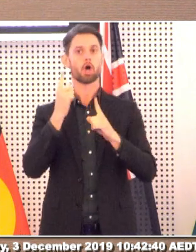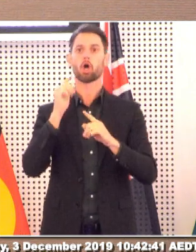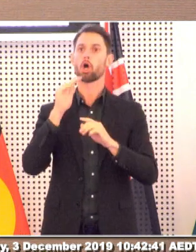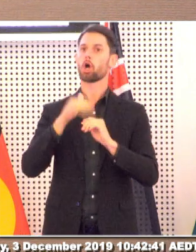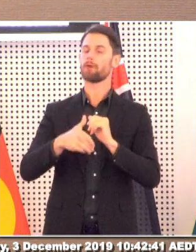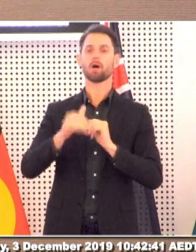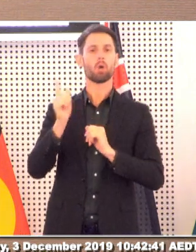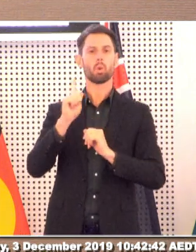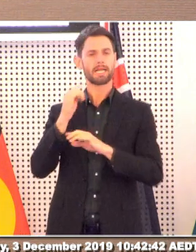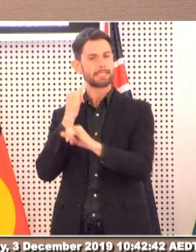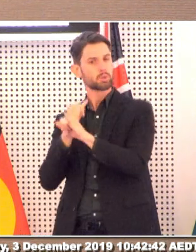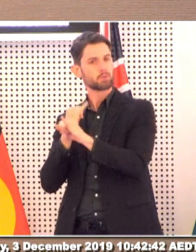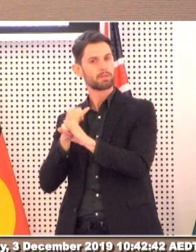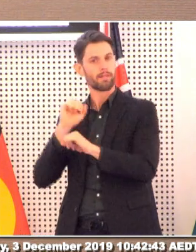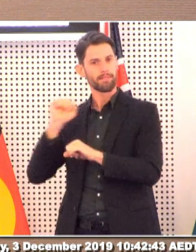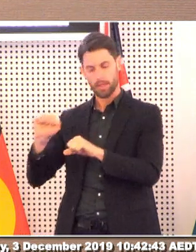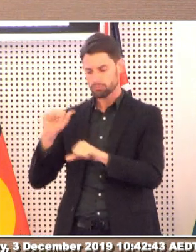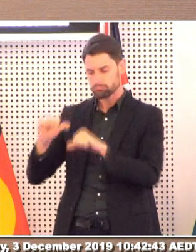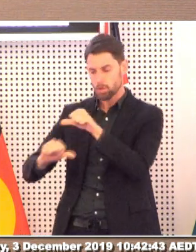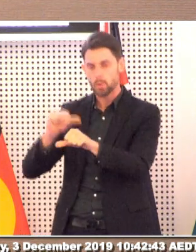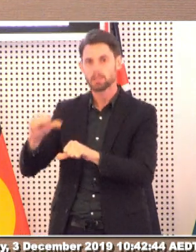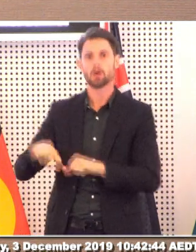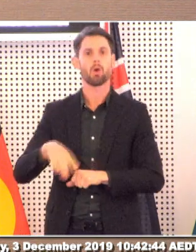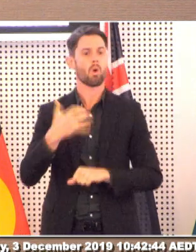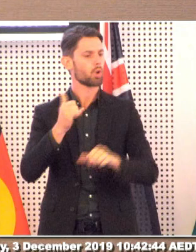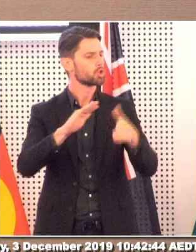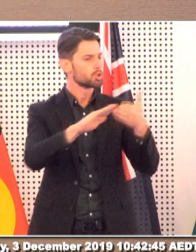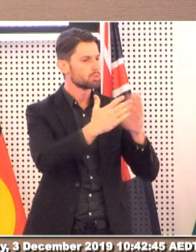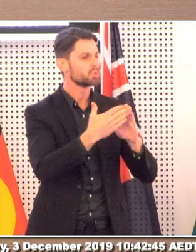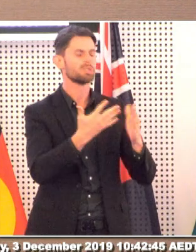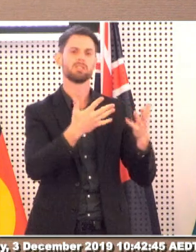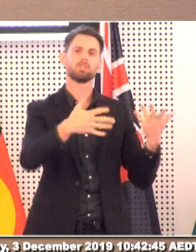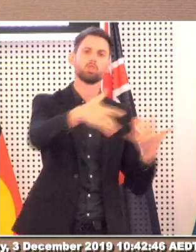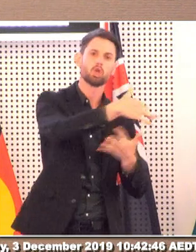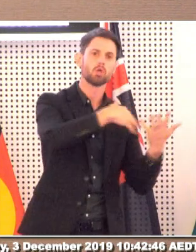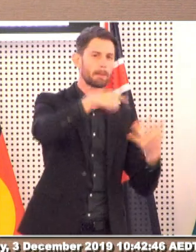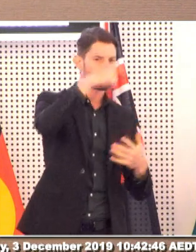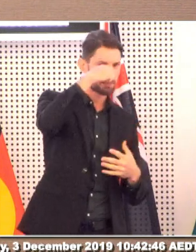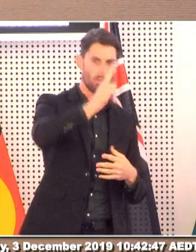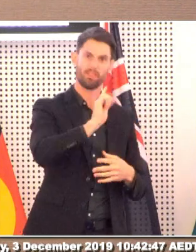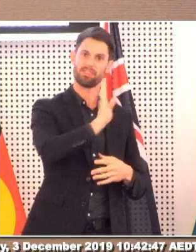processes that, in essence, dictate the sorts of lives that people with disability